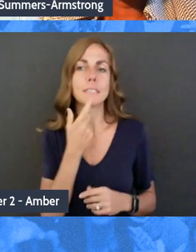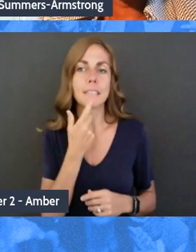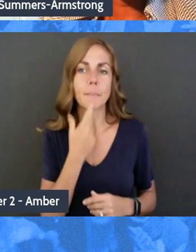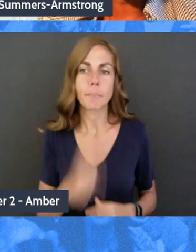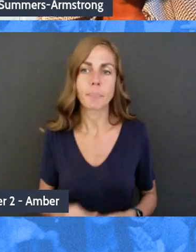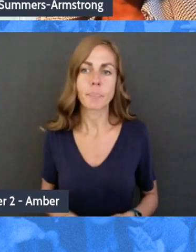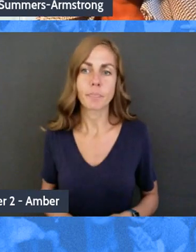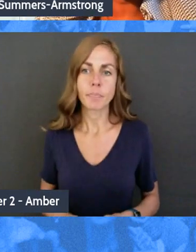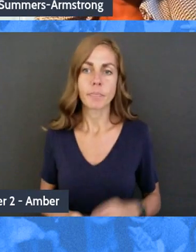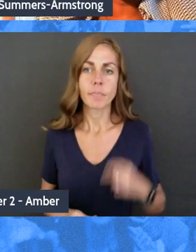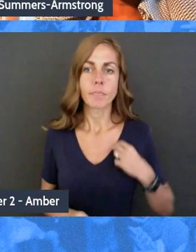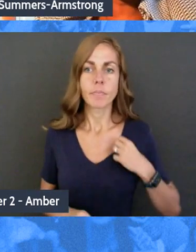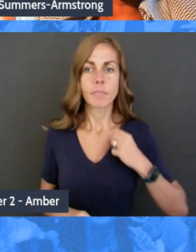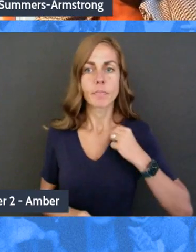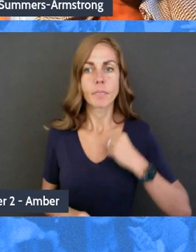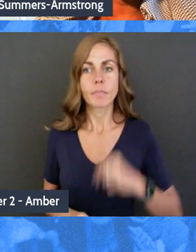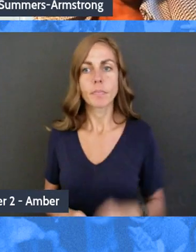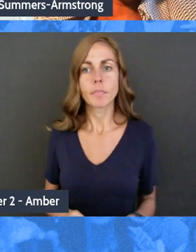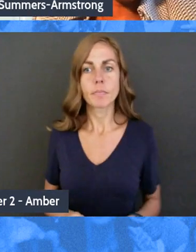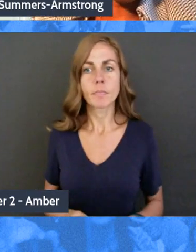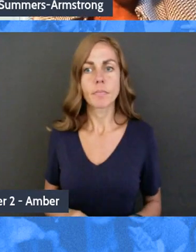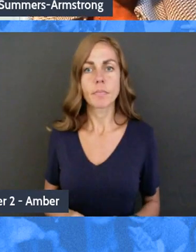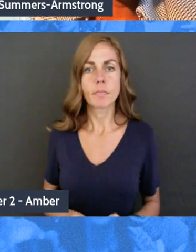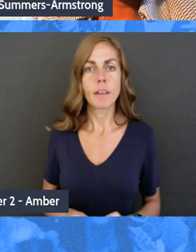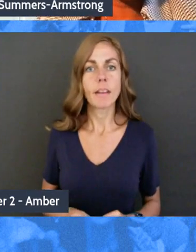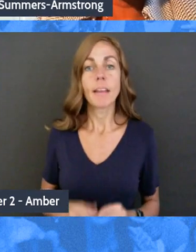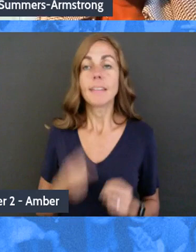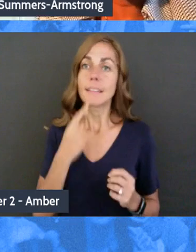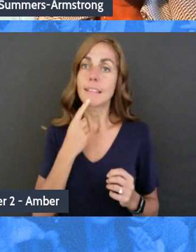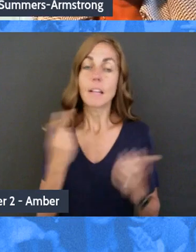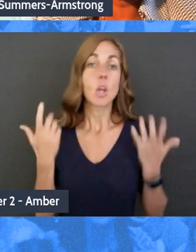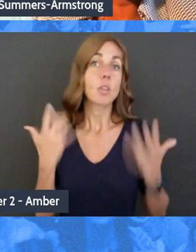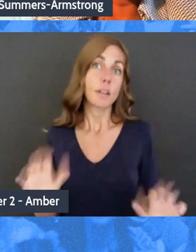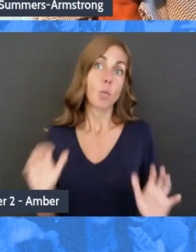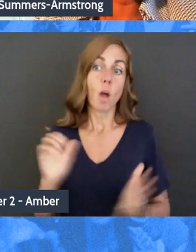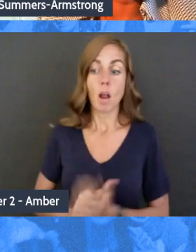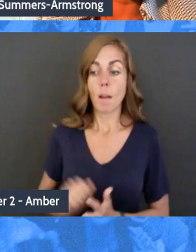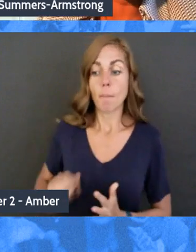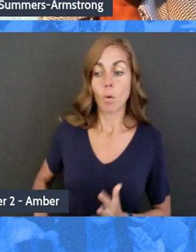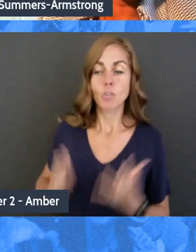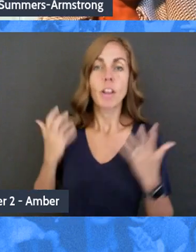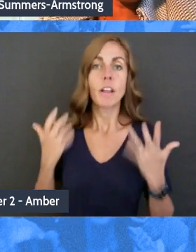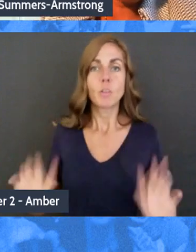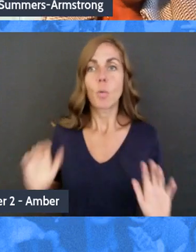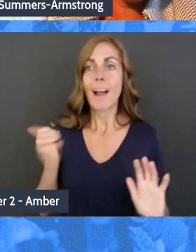They don't want abortion. They don't want any exceptions for rape and incest.